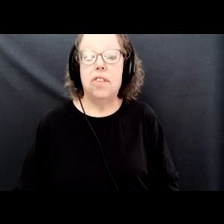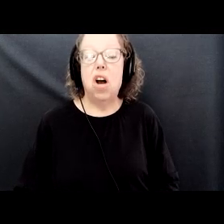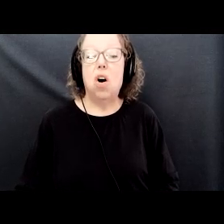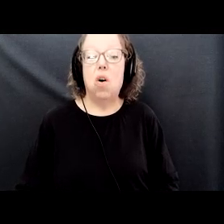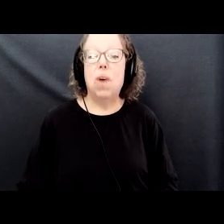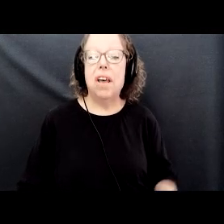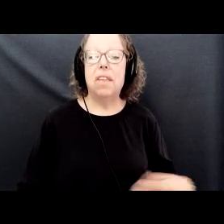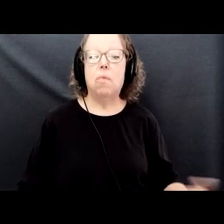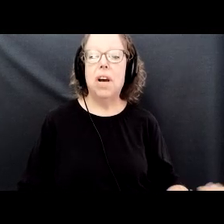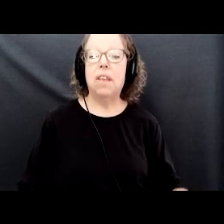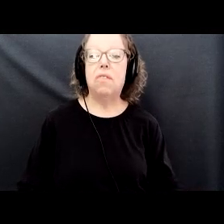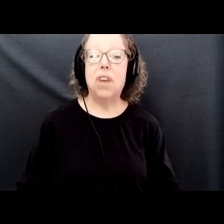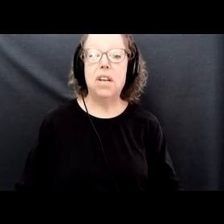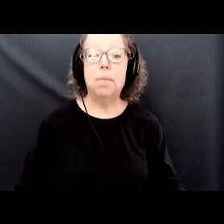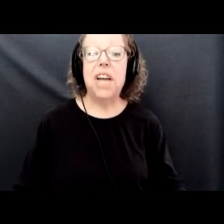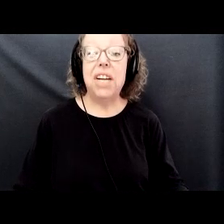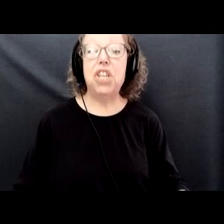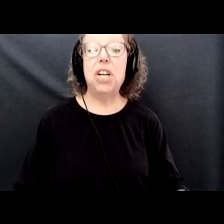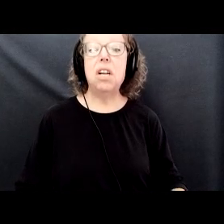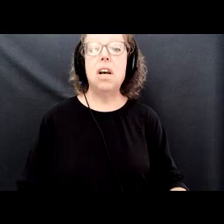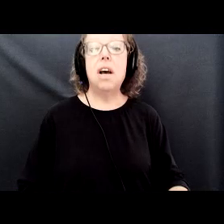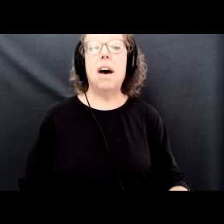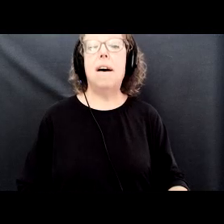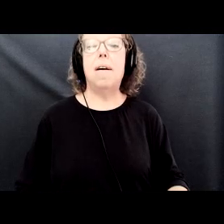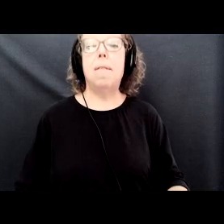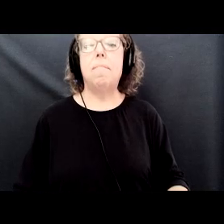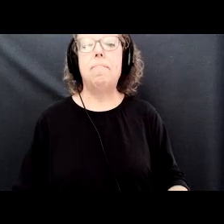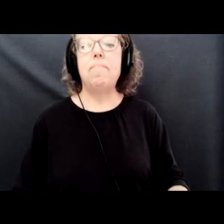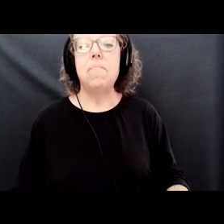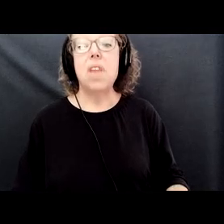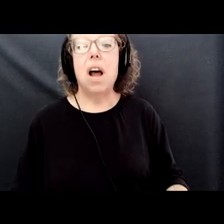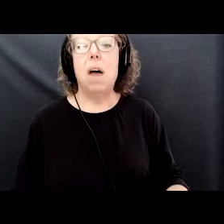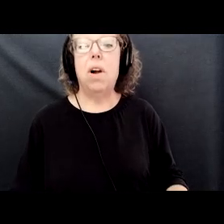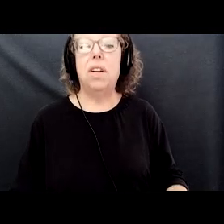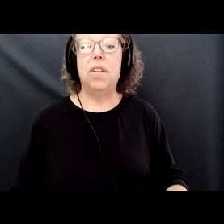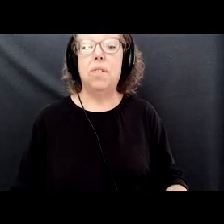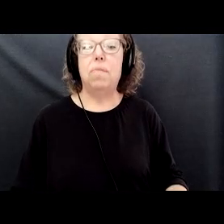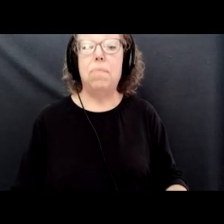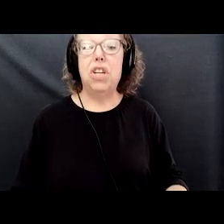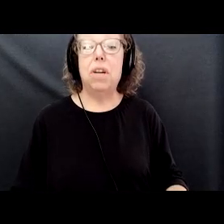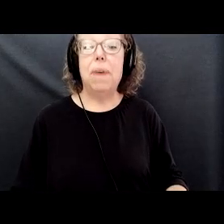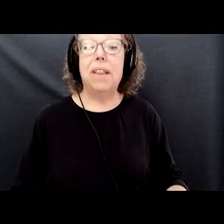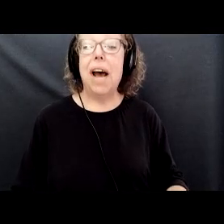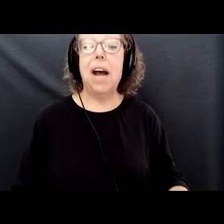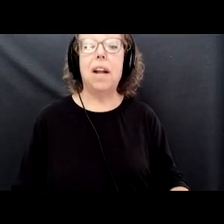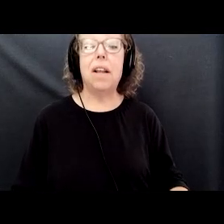So, with with transportation um I wanted to mention about that